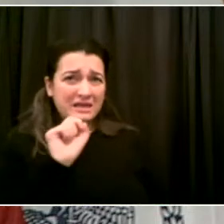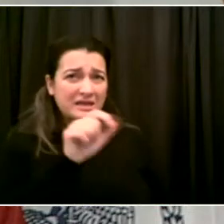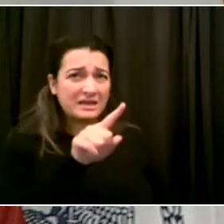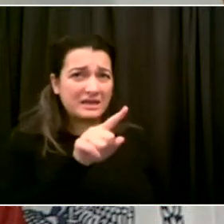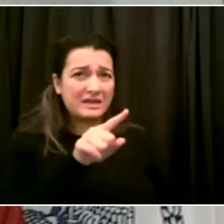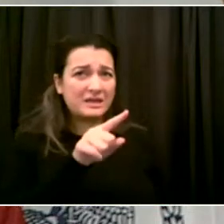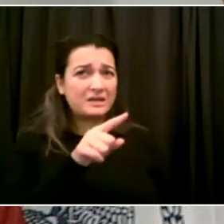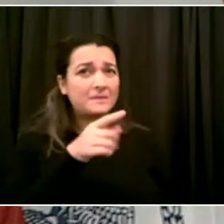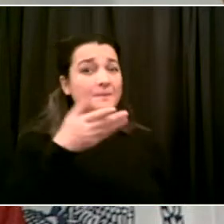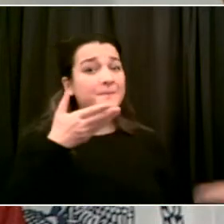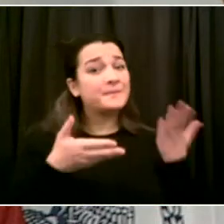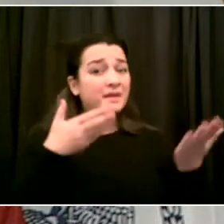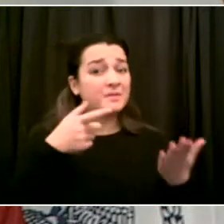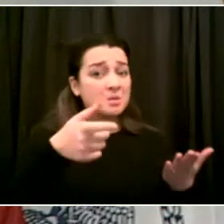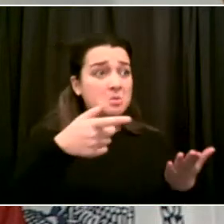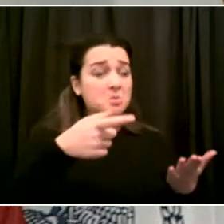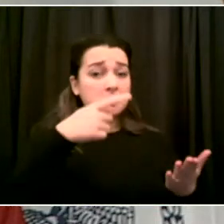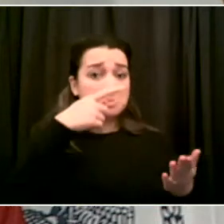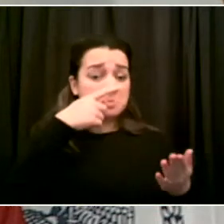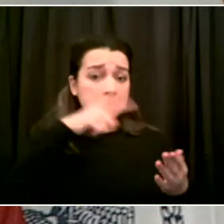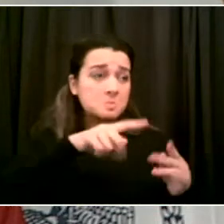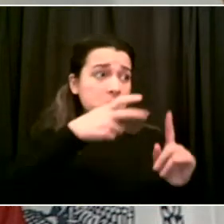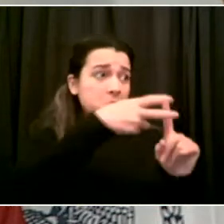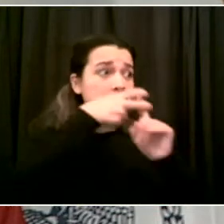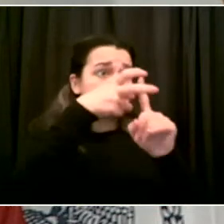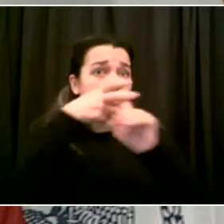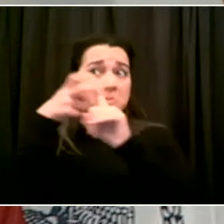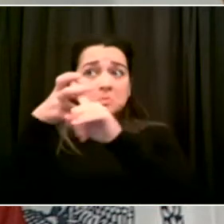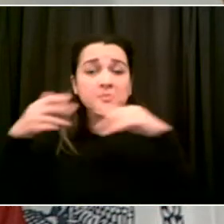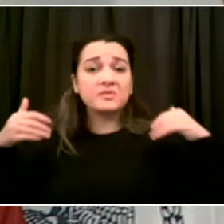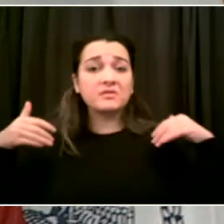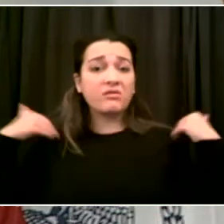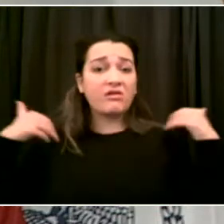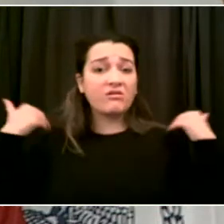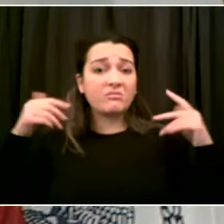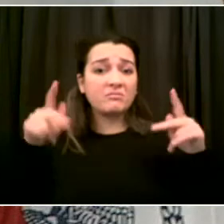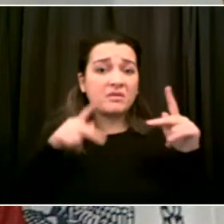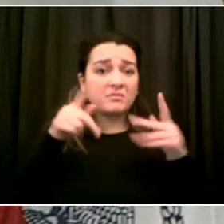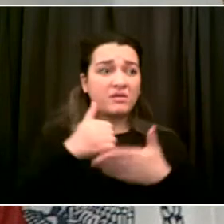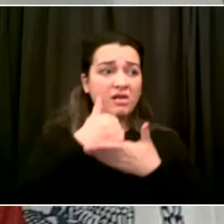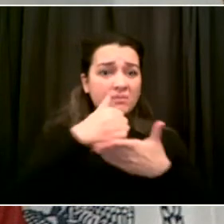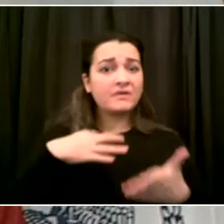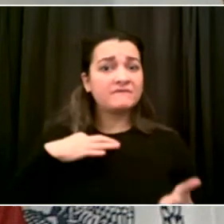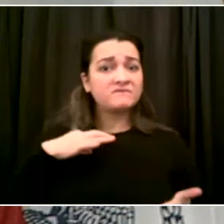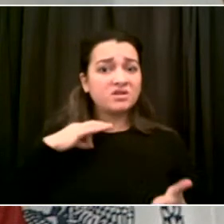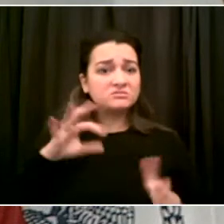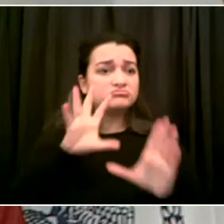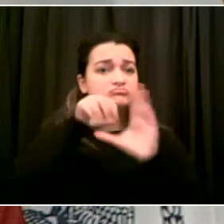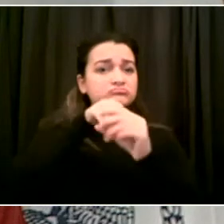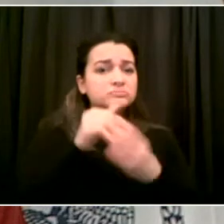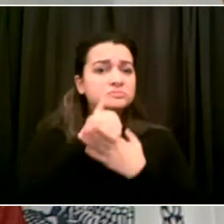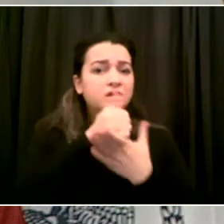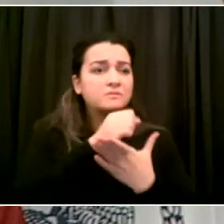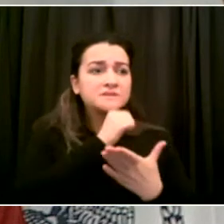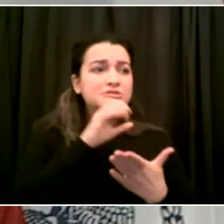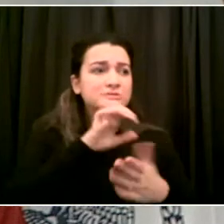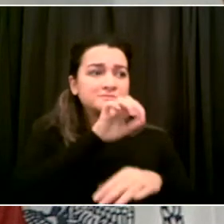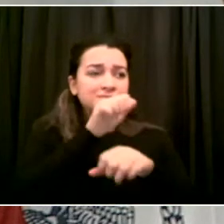ARARE OTHER VOLUNTEERS HELP OTHER FOLKS DEAL WITH AND NAVIGATE THE URBEAUCRACACY?